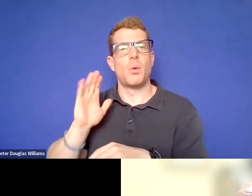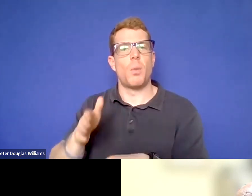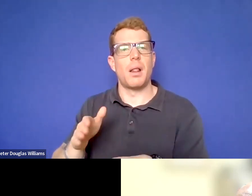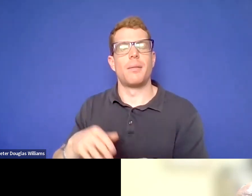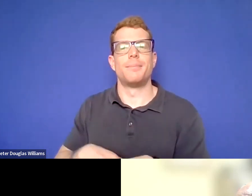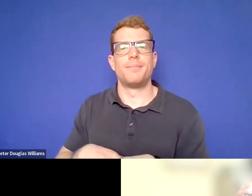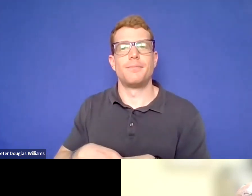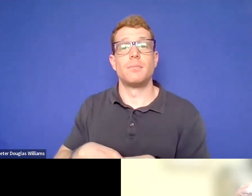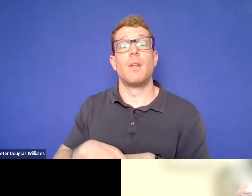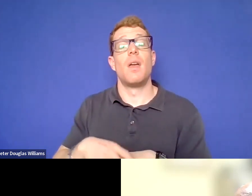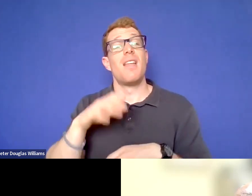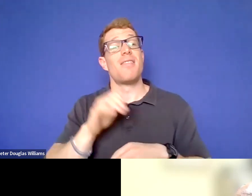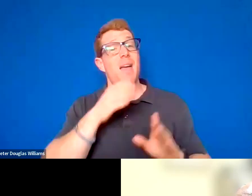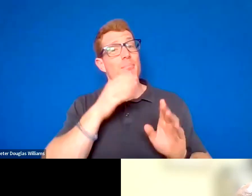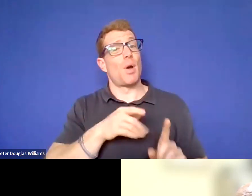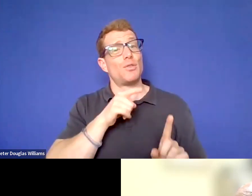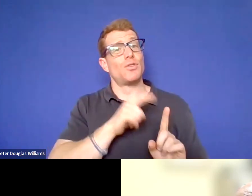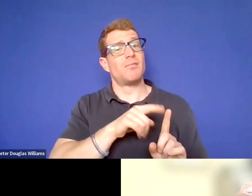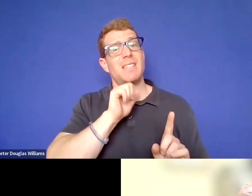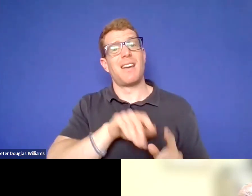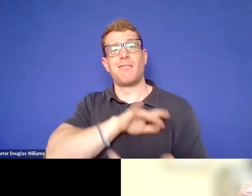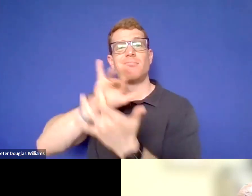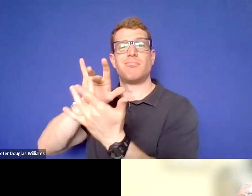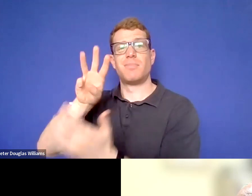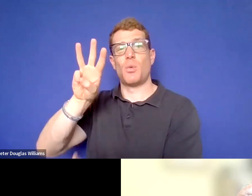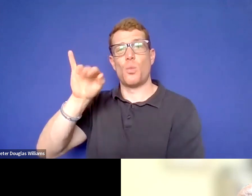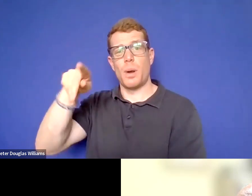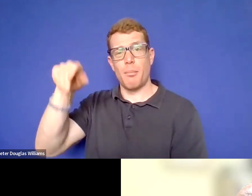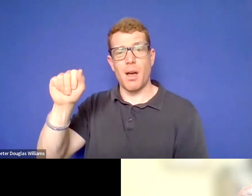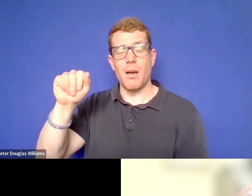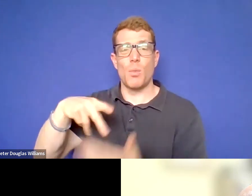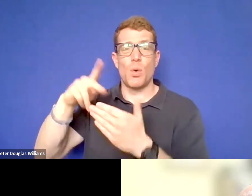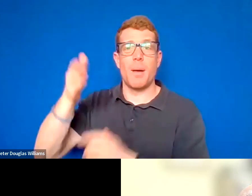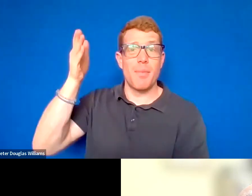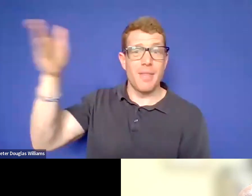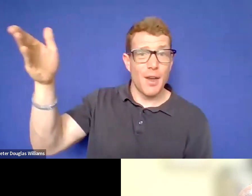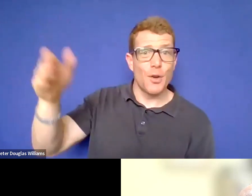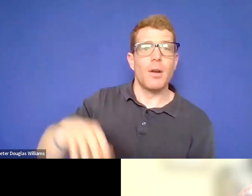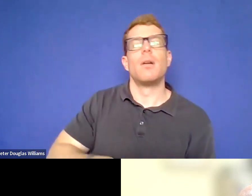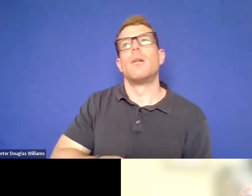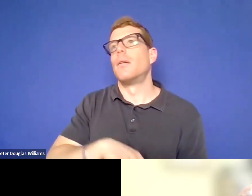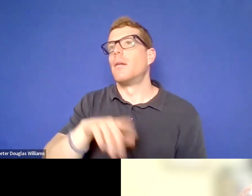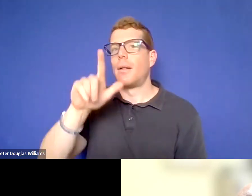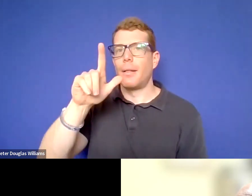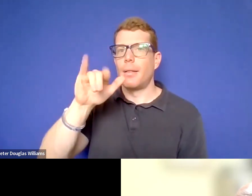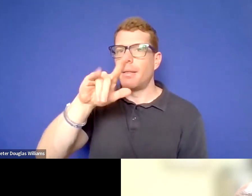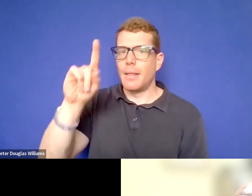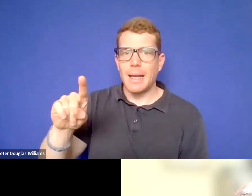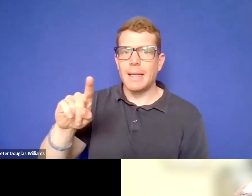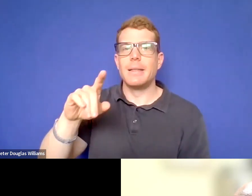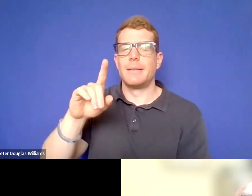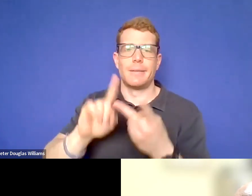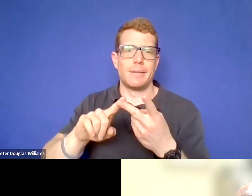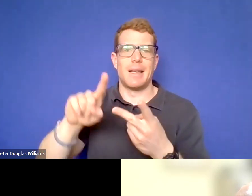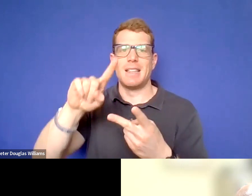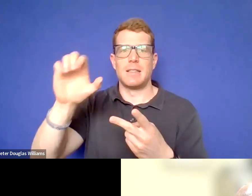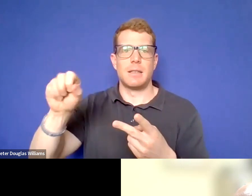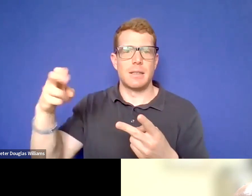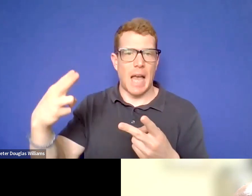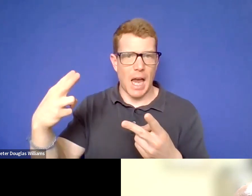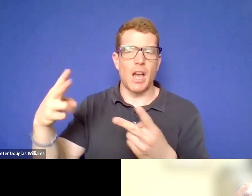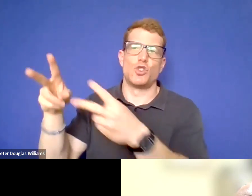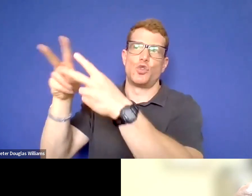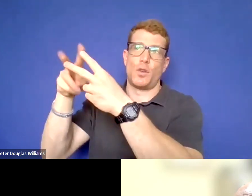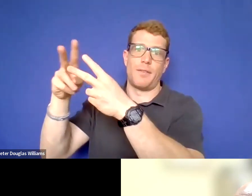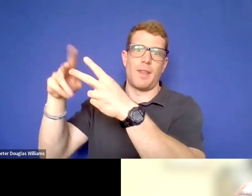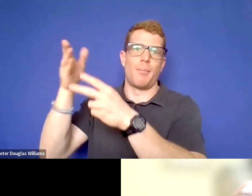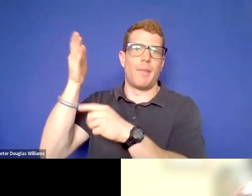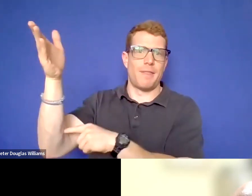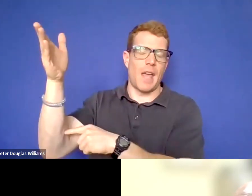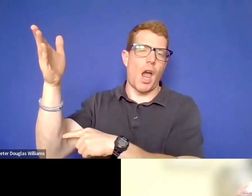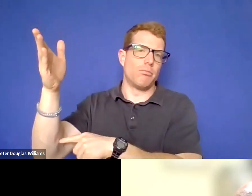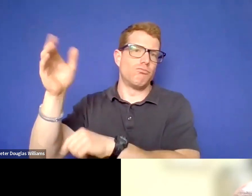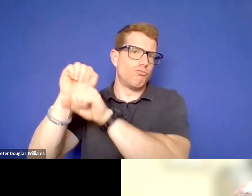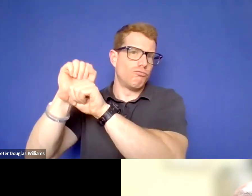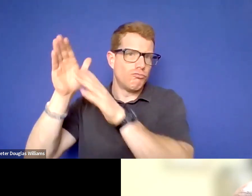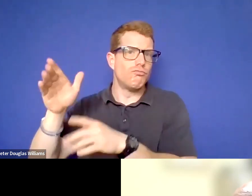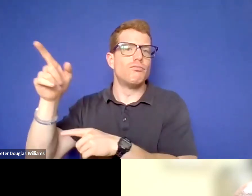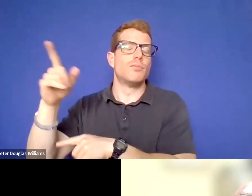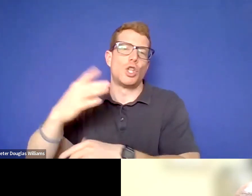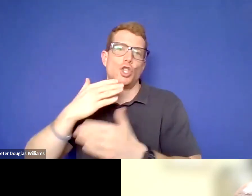Here they can contact that with a program. And Liz and Zach are very good about answering the question and concerns of those receiving the benefits.